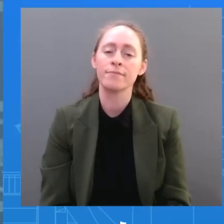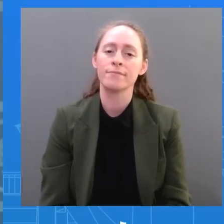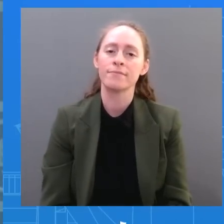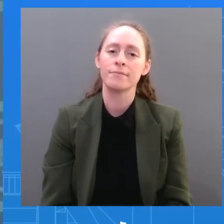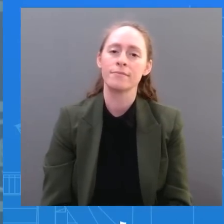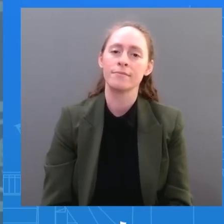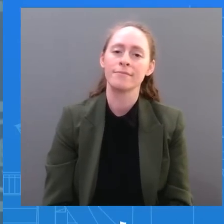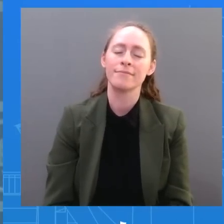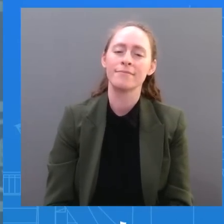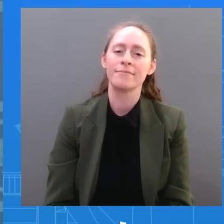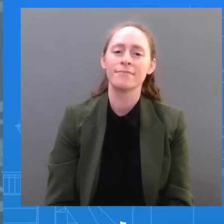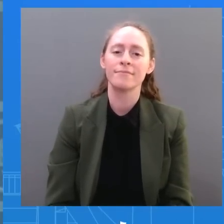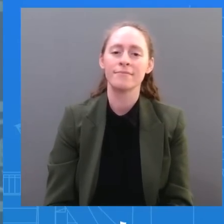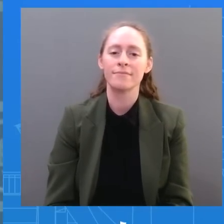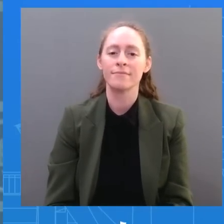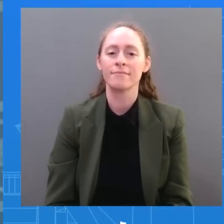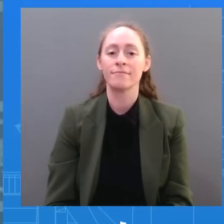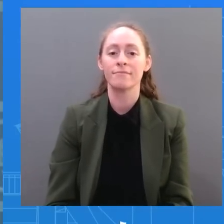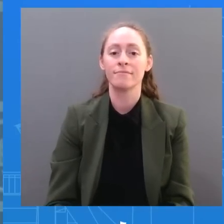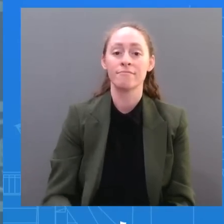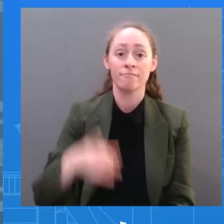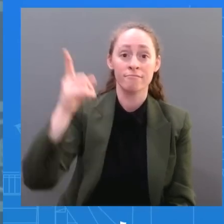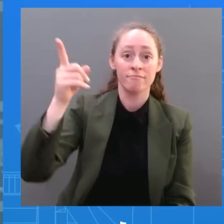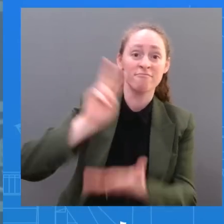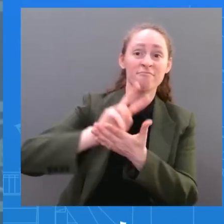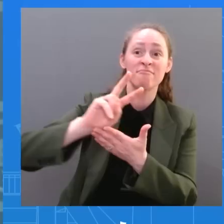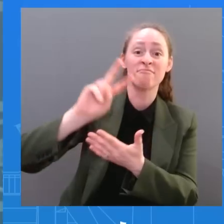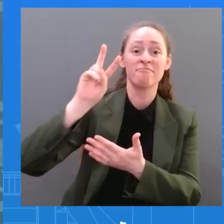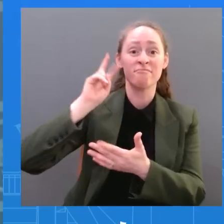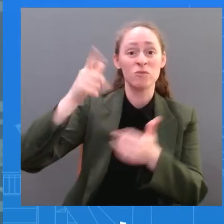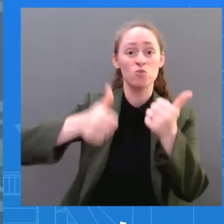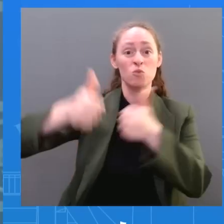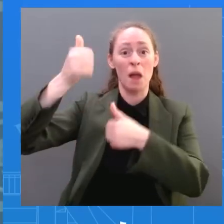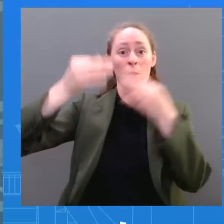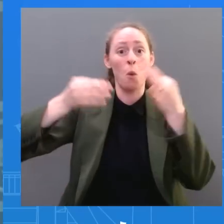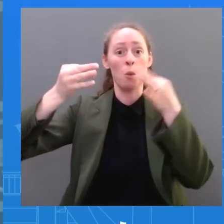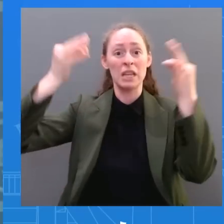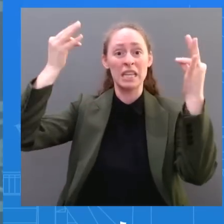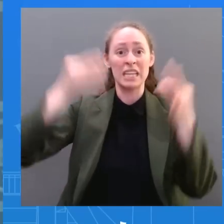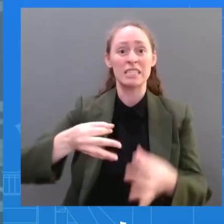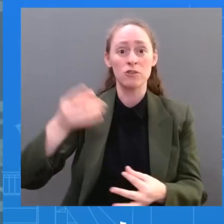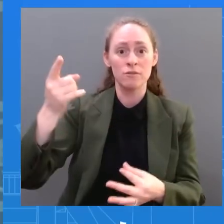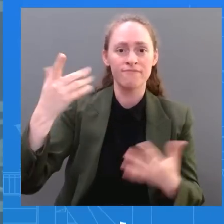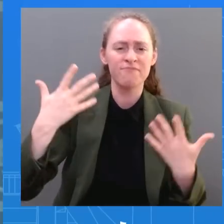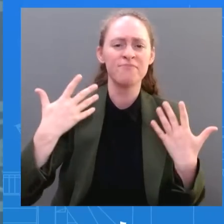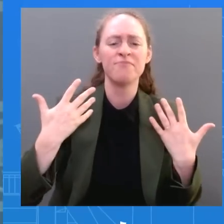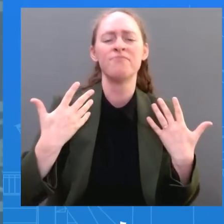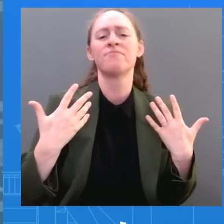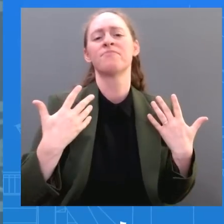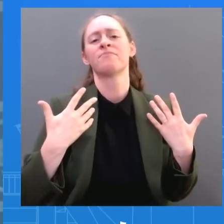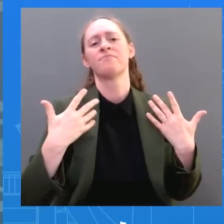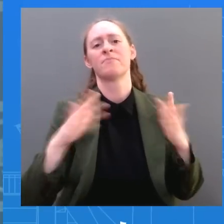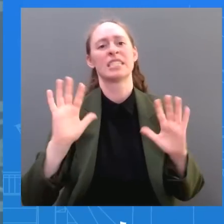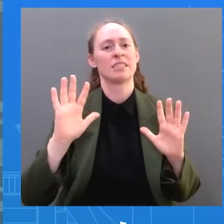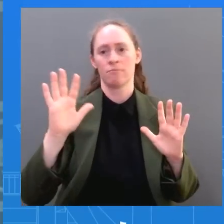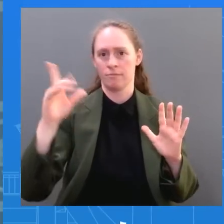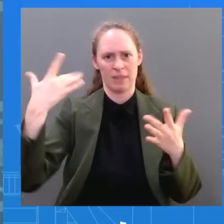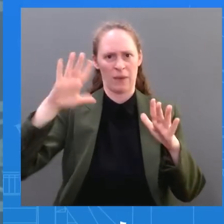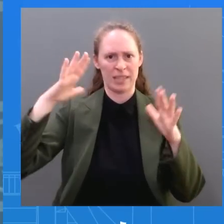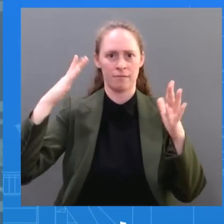the President took quick action and he announced executive -- and he announced some executive authorities that we believe protect women, ensure that they --